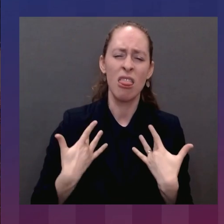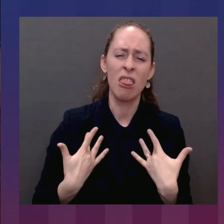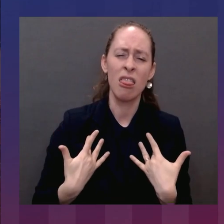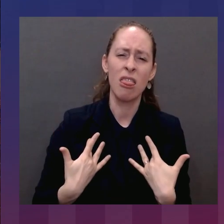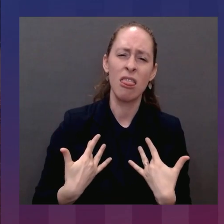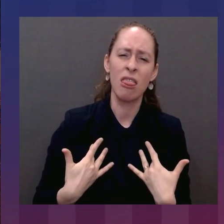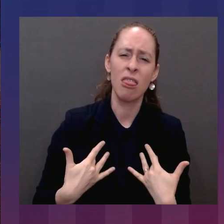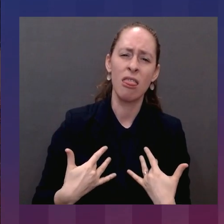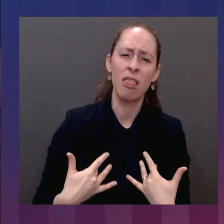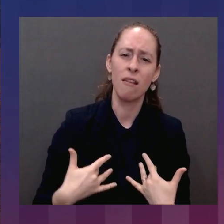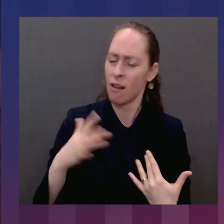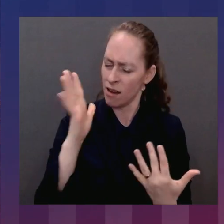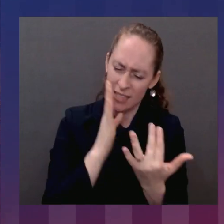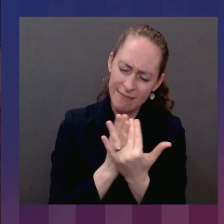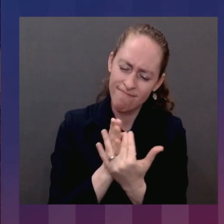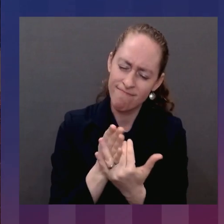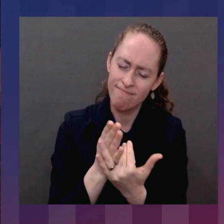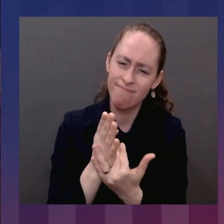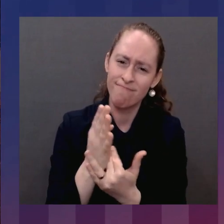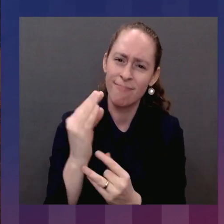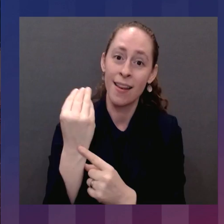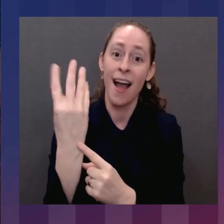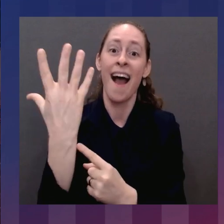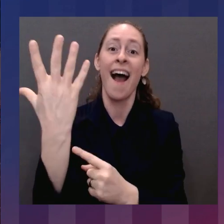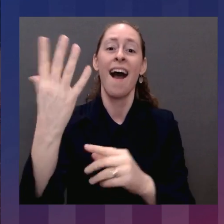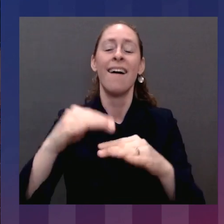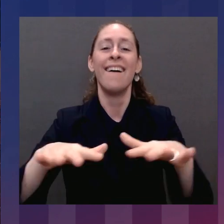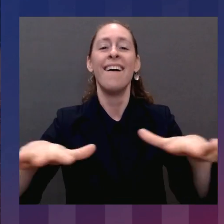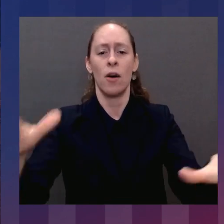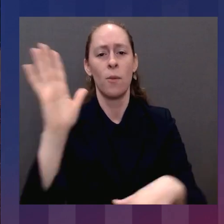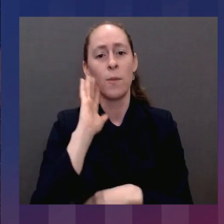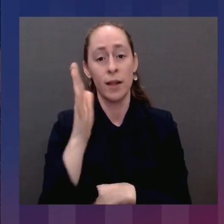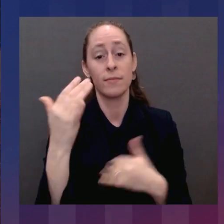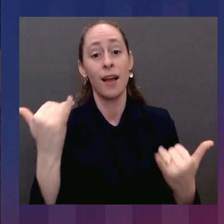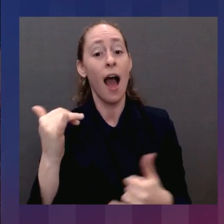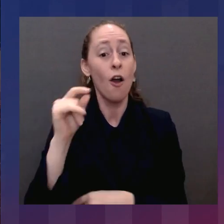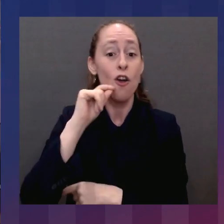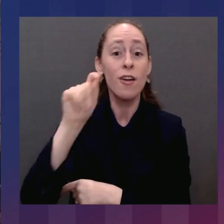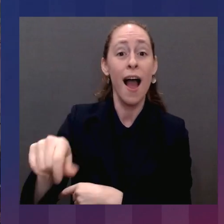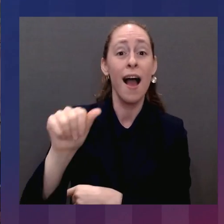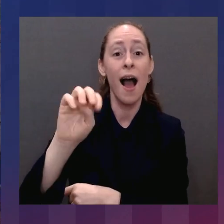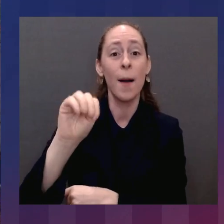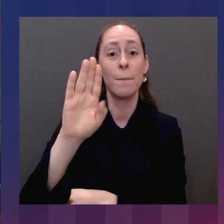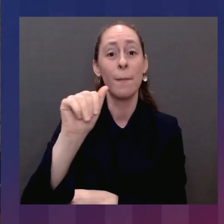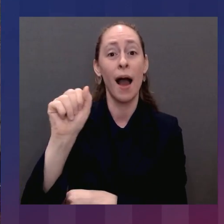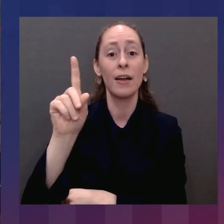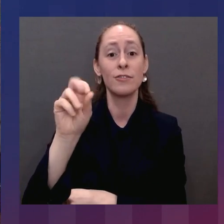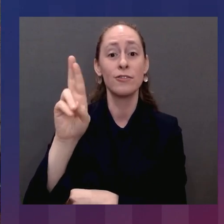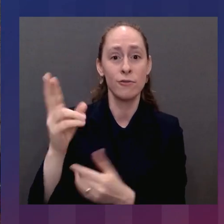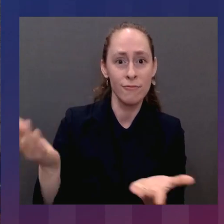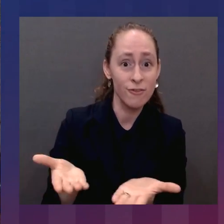stand and send an unmistakable signal to the world and Ukraine. Thank you.